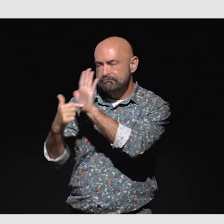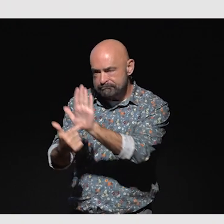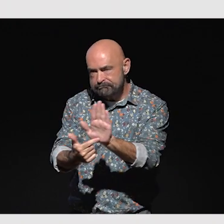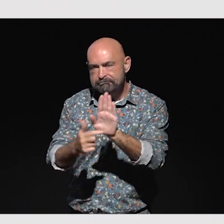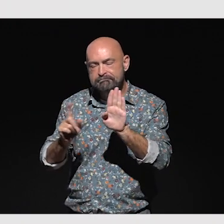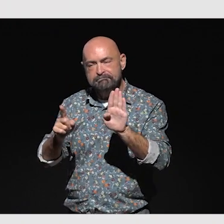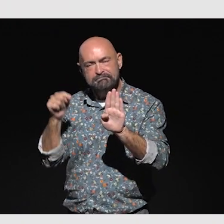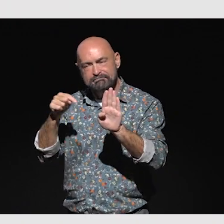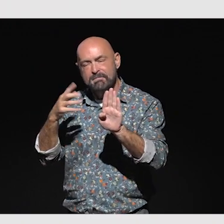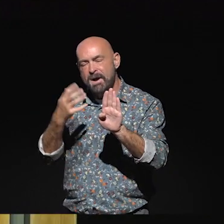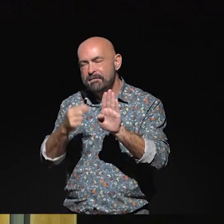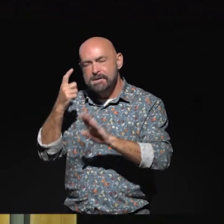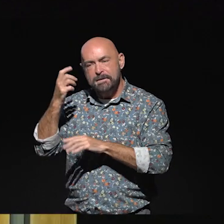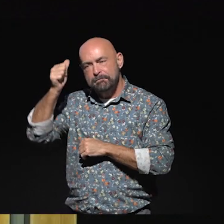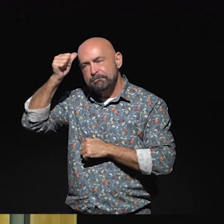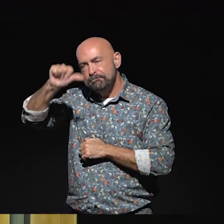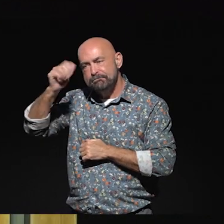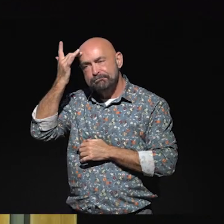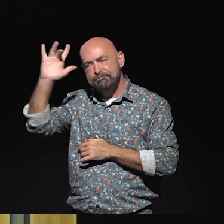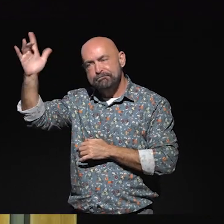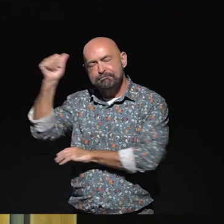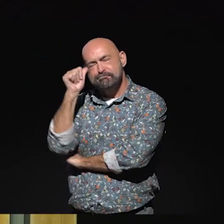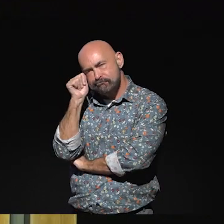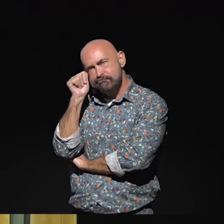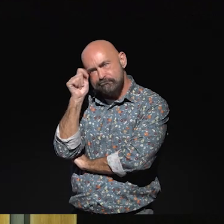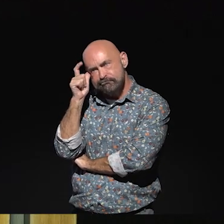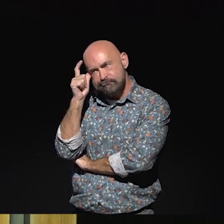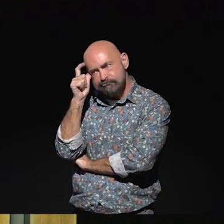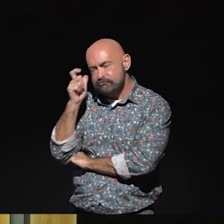a kind of intelligent thinking through of a situation.